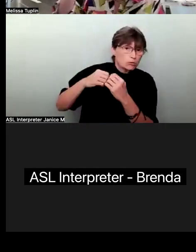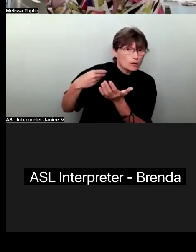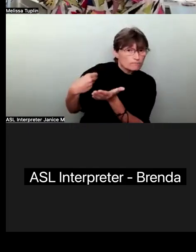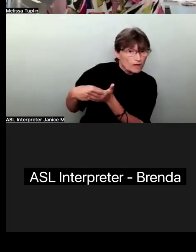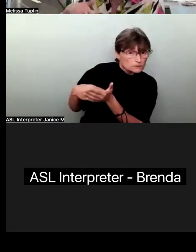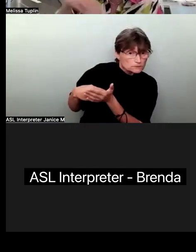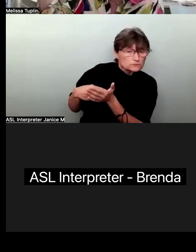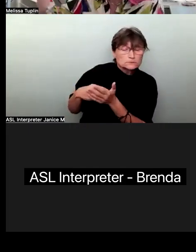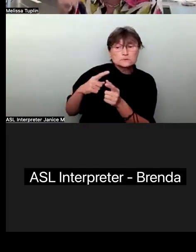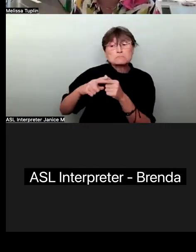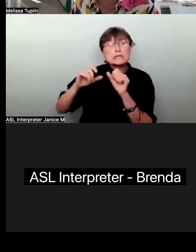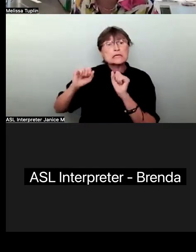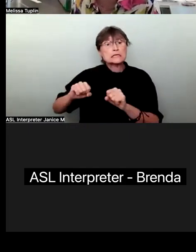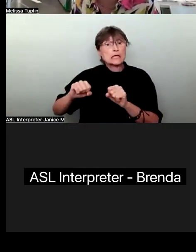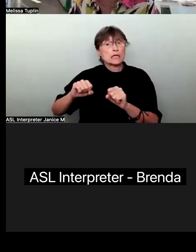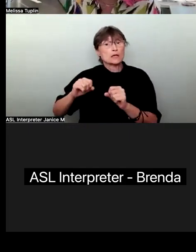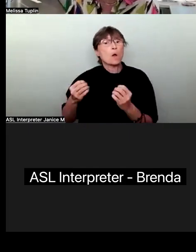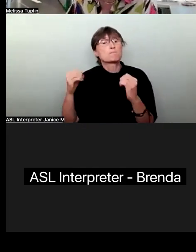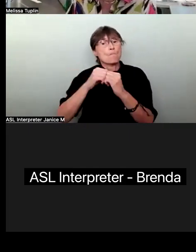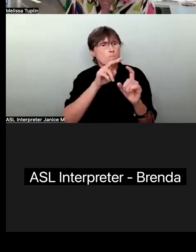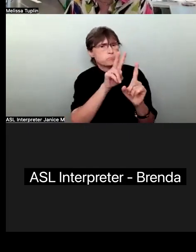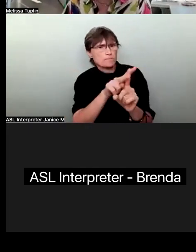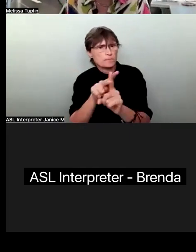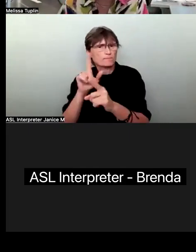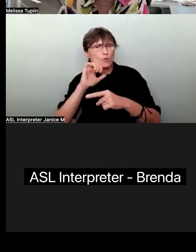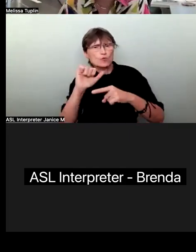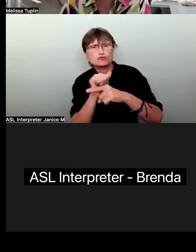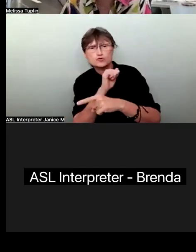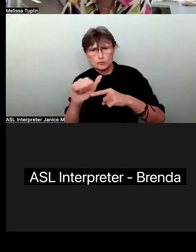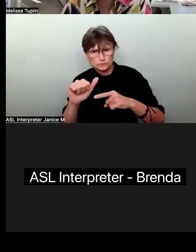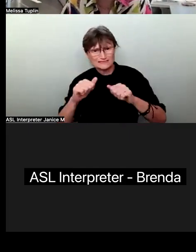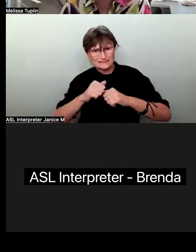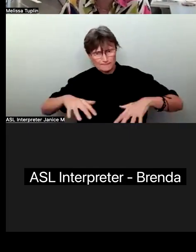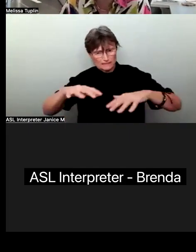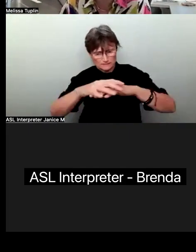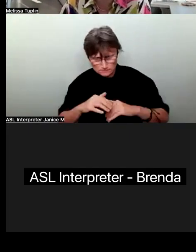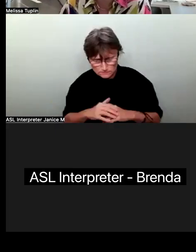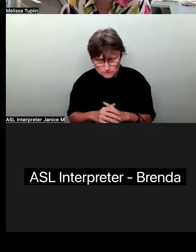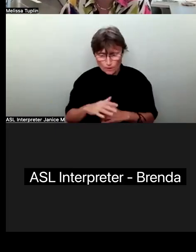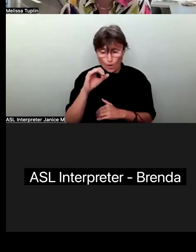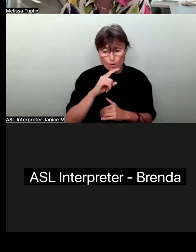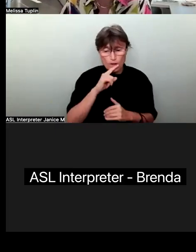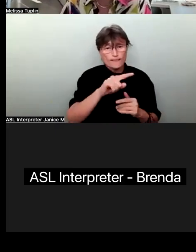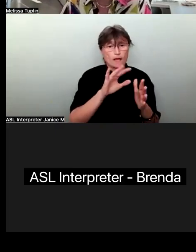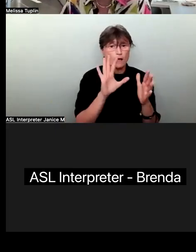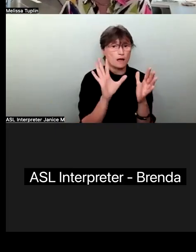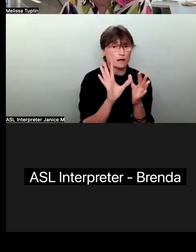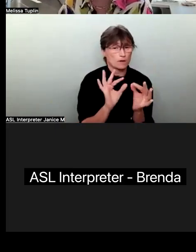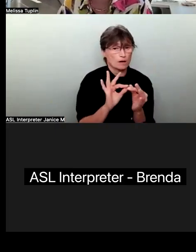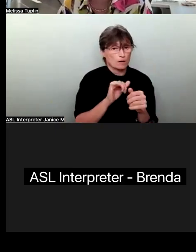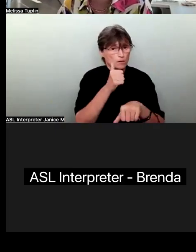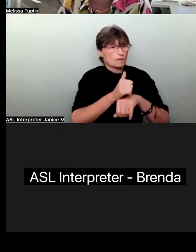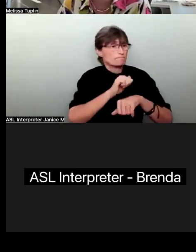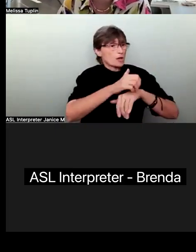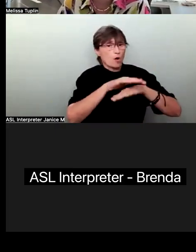X number of rehearsal space rentals, or that the amount is calculated based on, inflation,